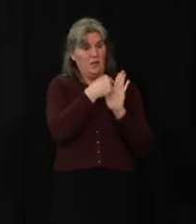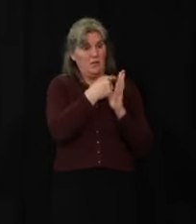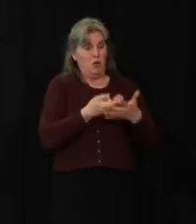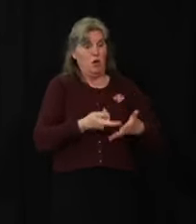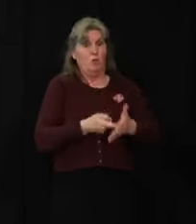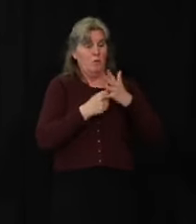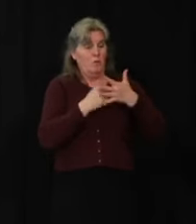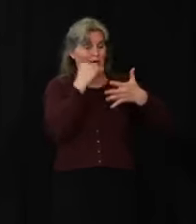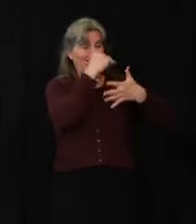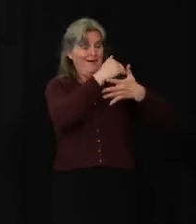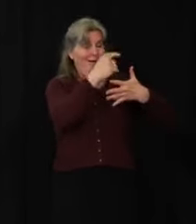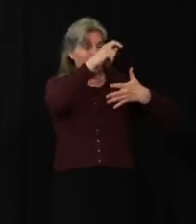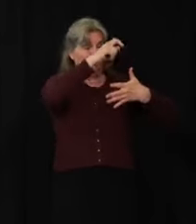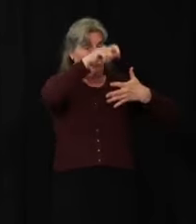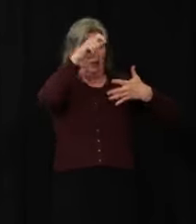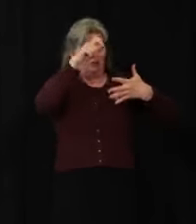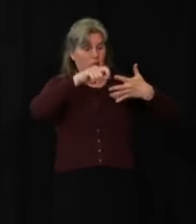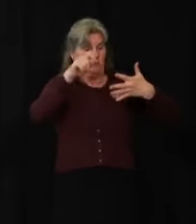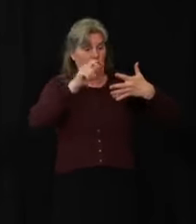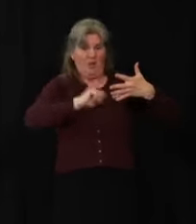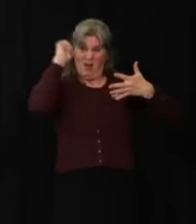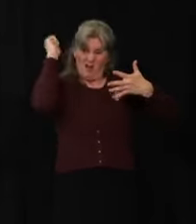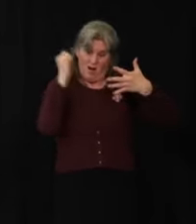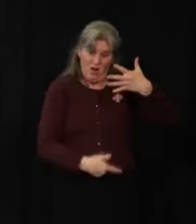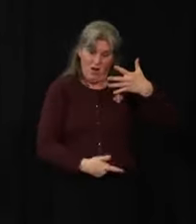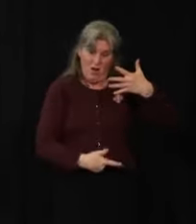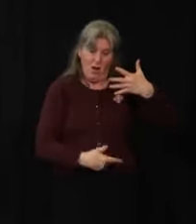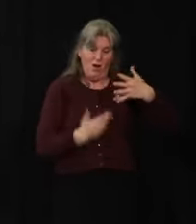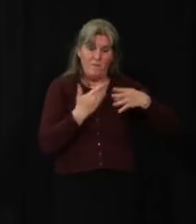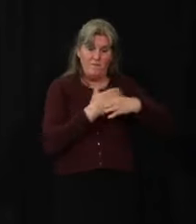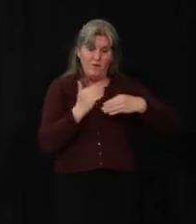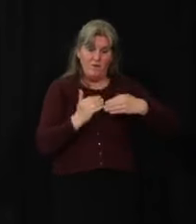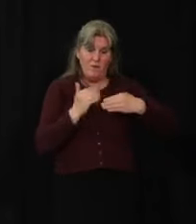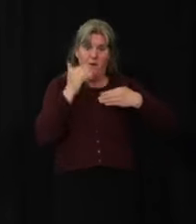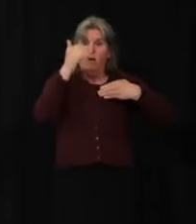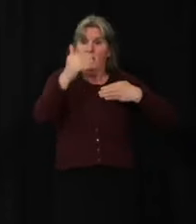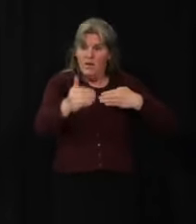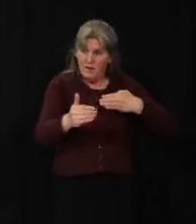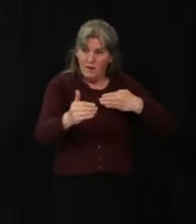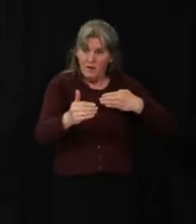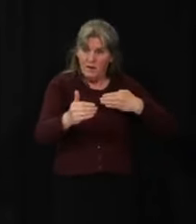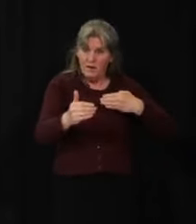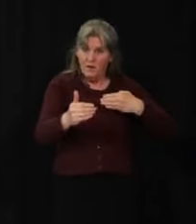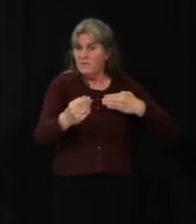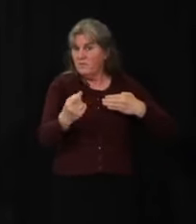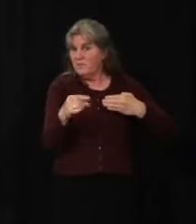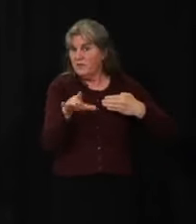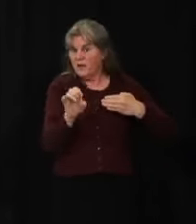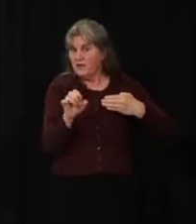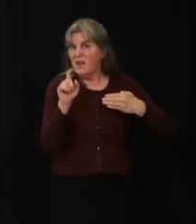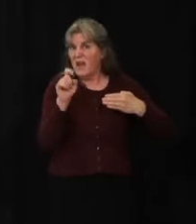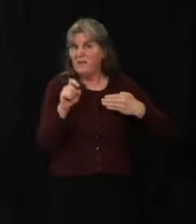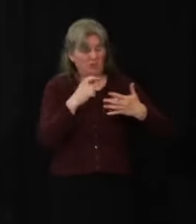Again, they review, the pathway forward is a very comprehensive document. It has lots of information in